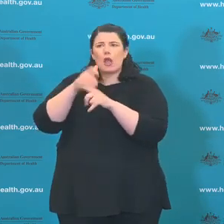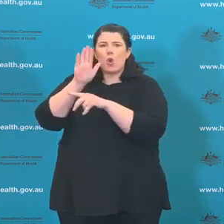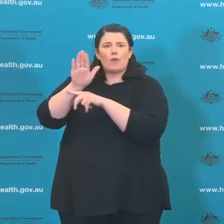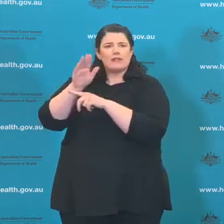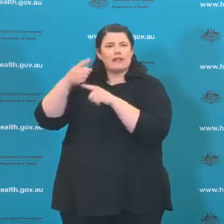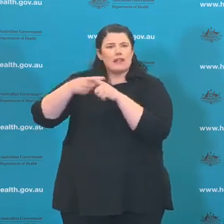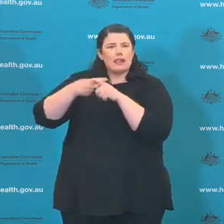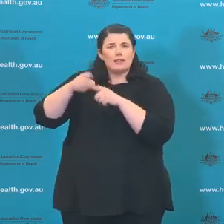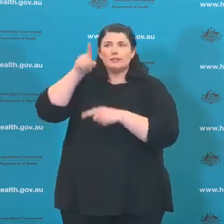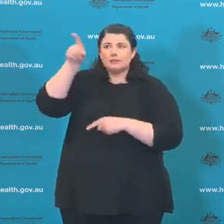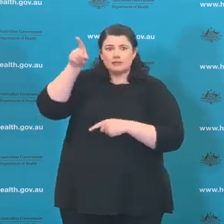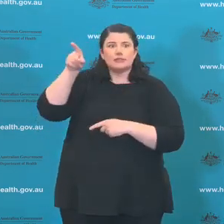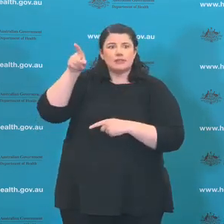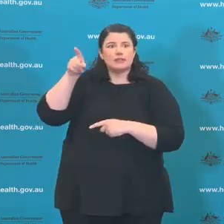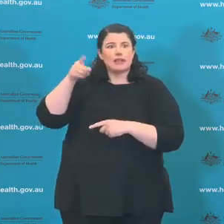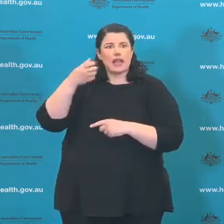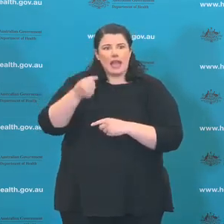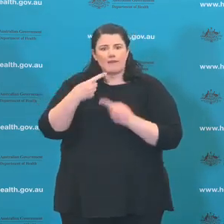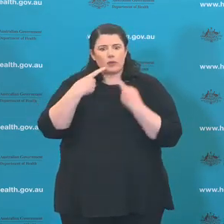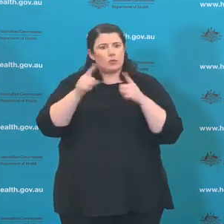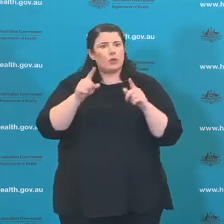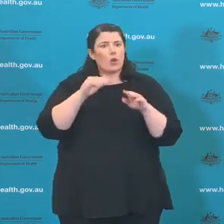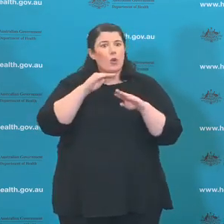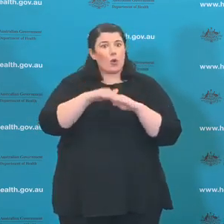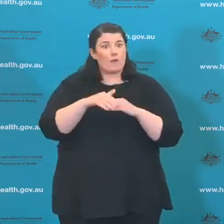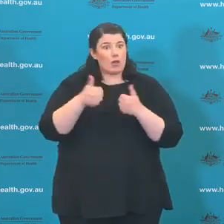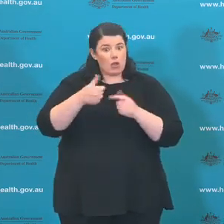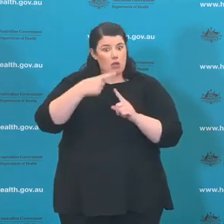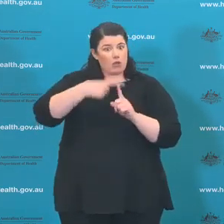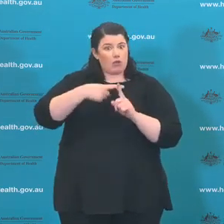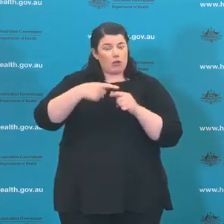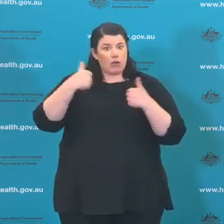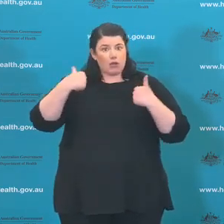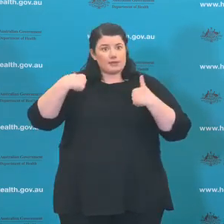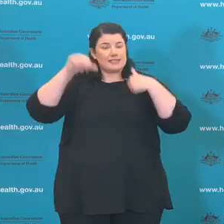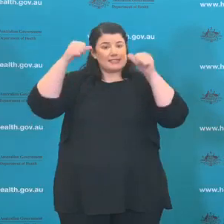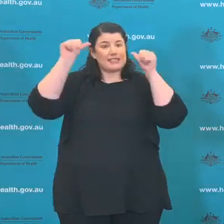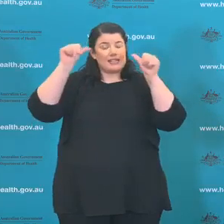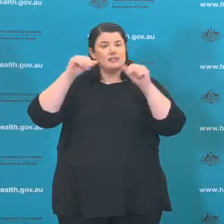media reports at least on the success of the use of a very commonly known drug